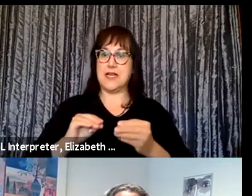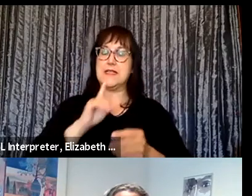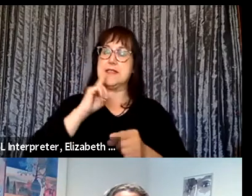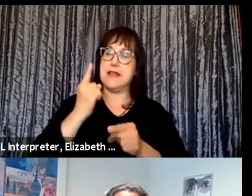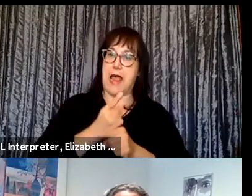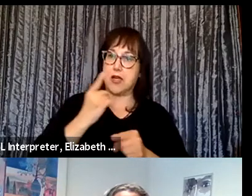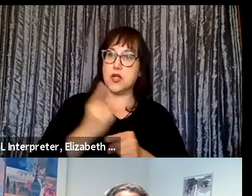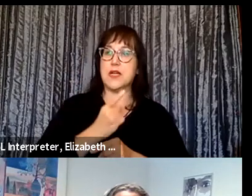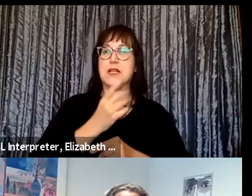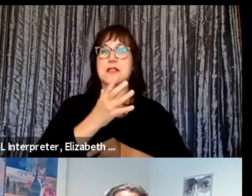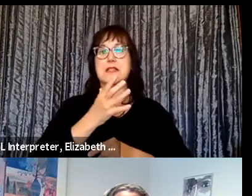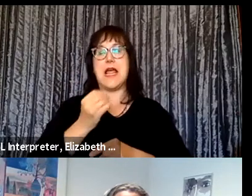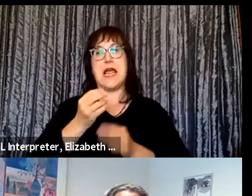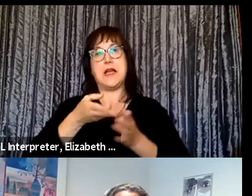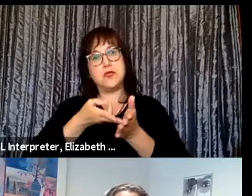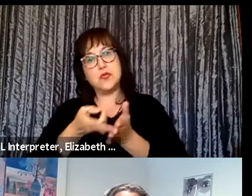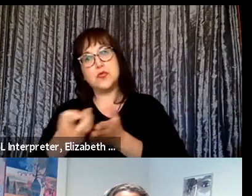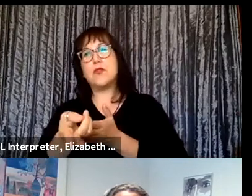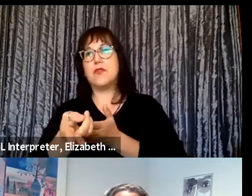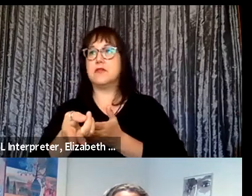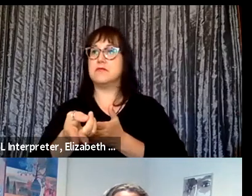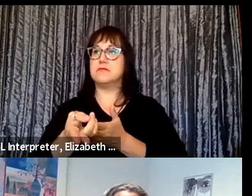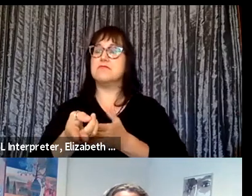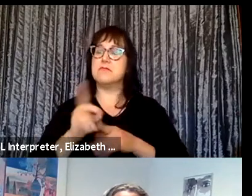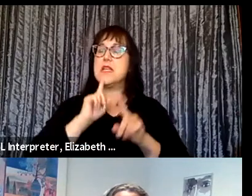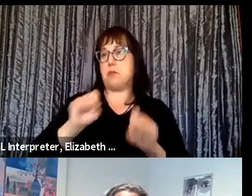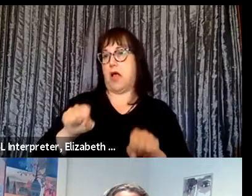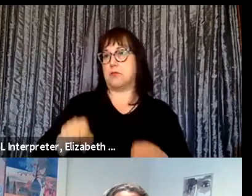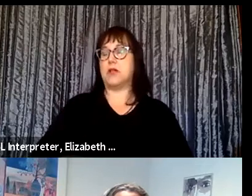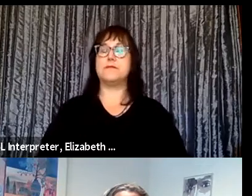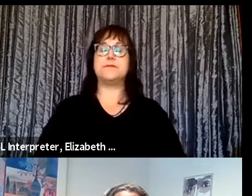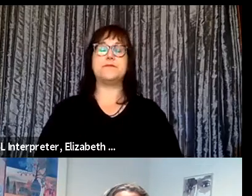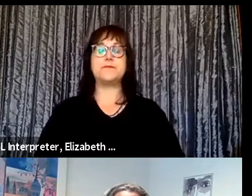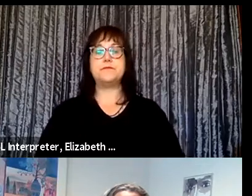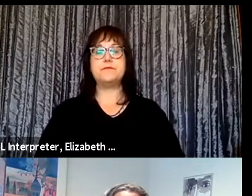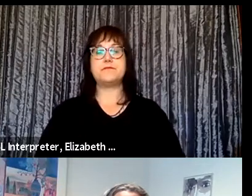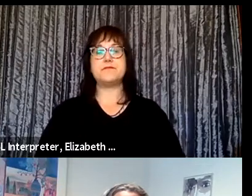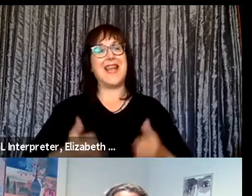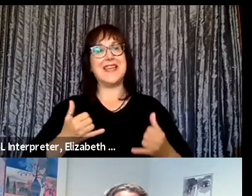and as, as true to our hearts as possible. And now I feel, you know, I'm excited about